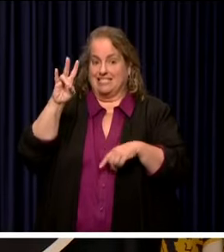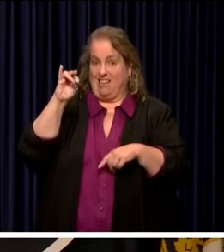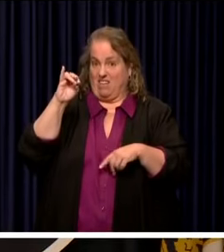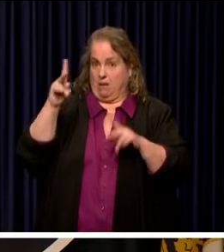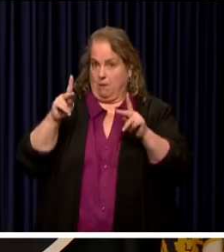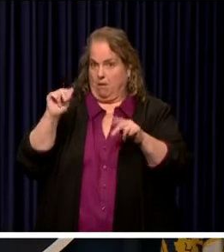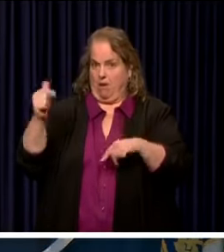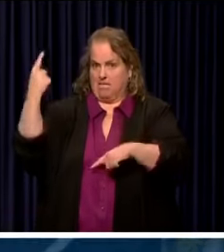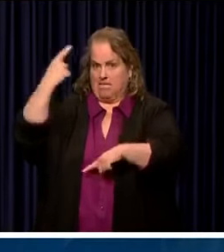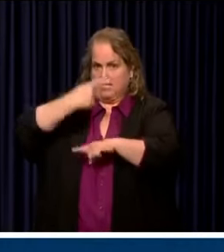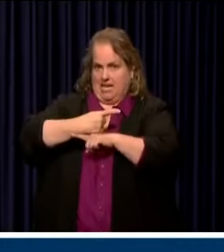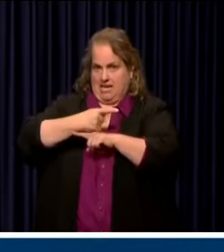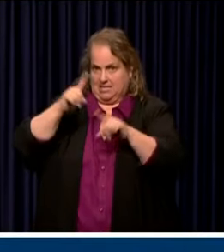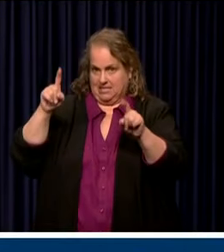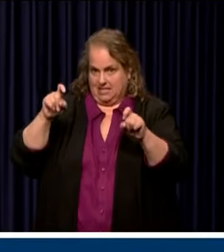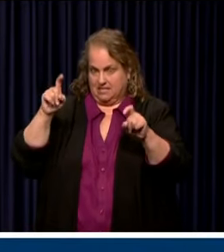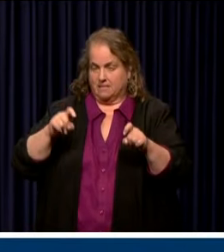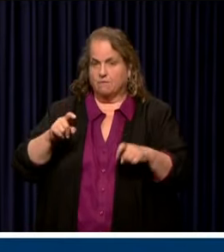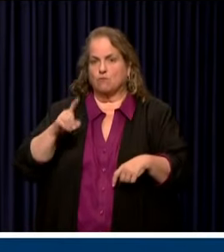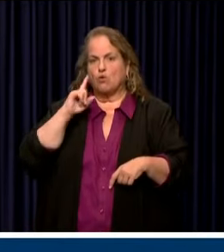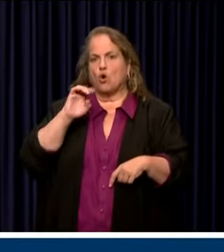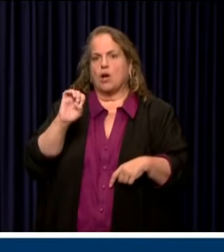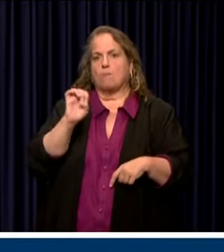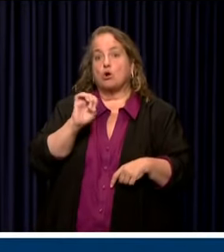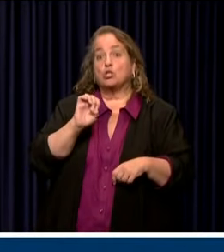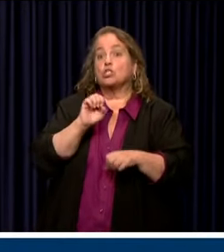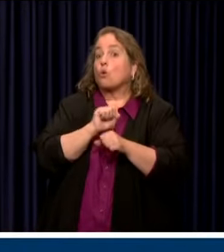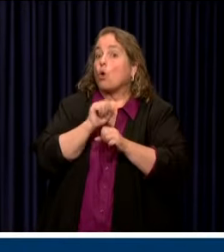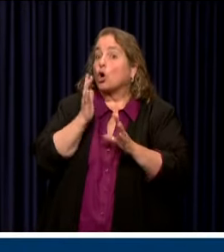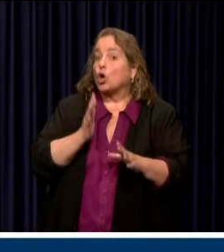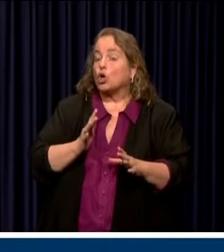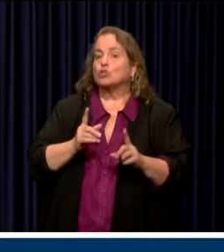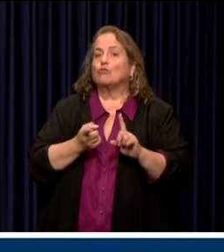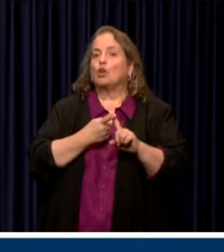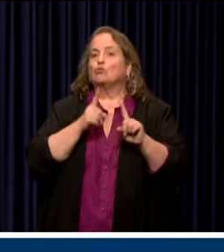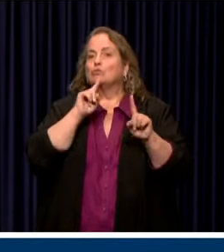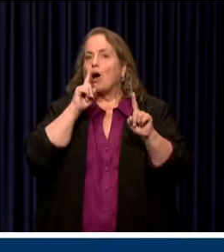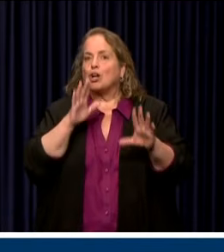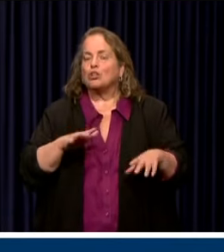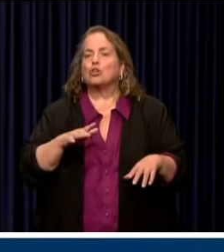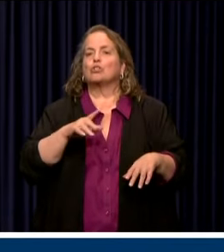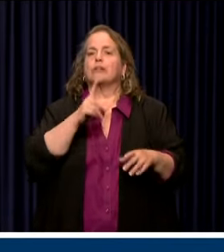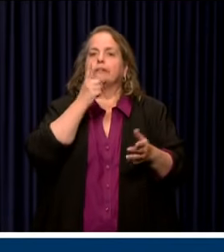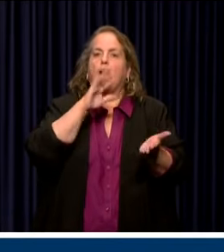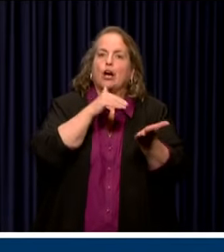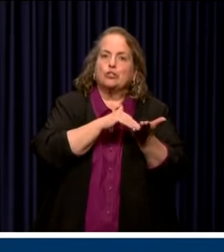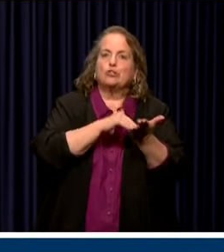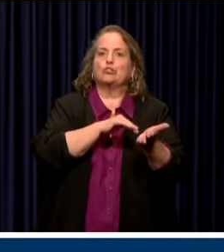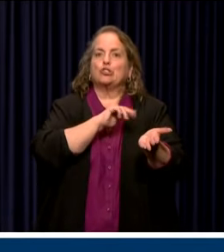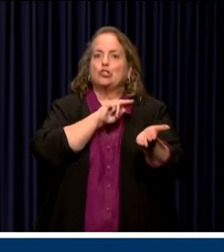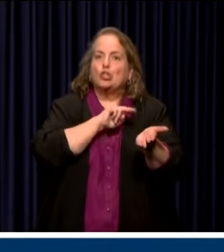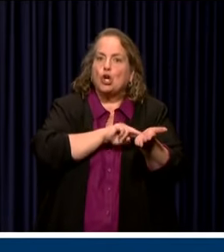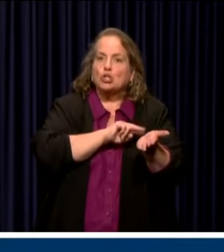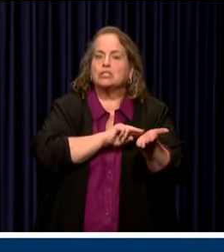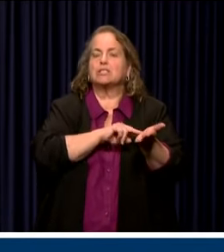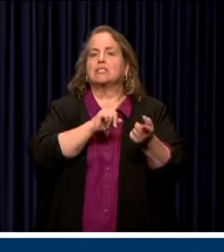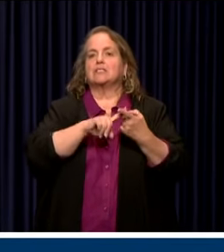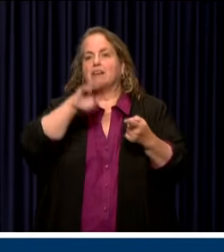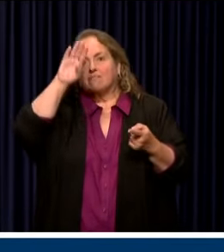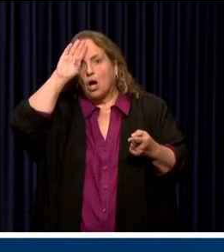PROGRESS, BUT WE HAVE MORE TO GO. THIS WAS AS OF APRIL 14th, AND